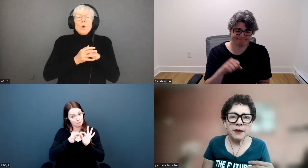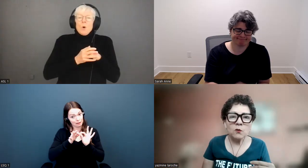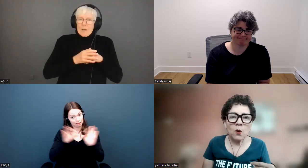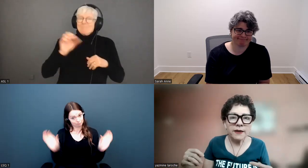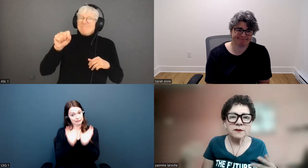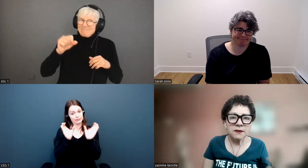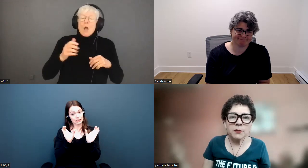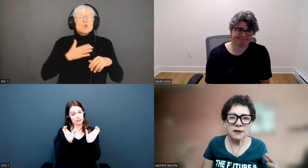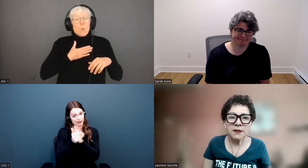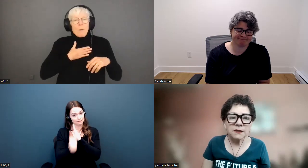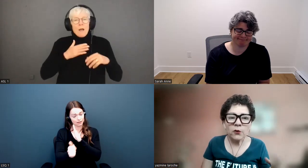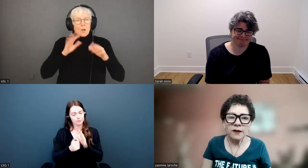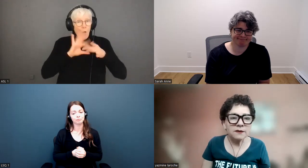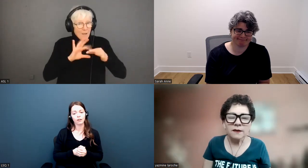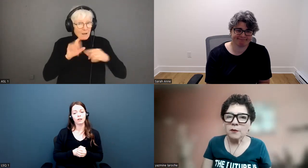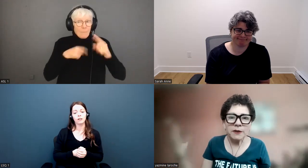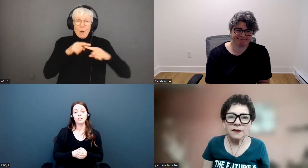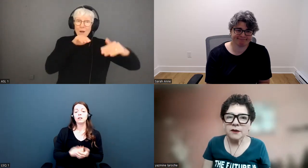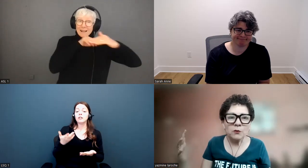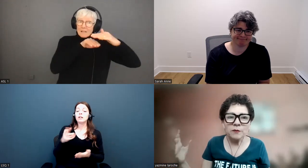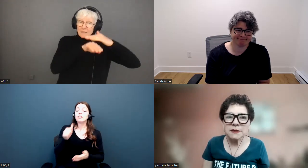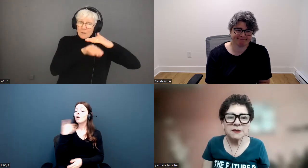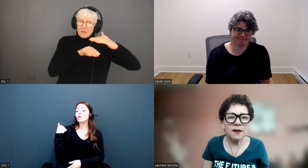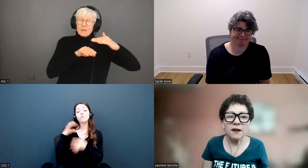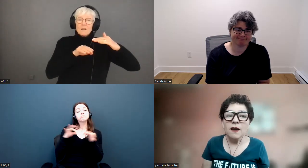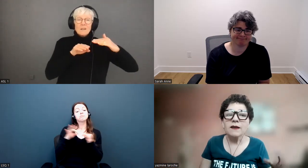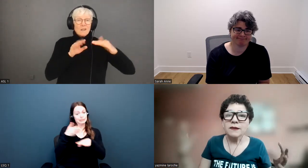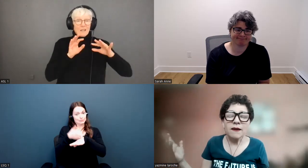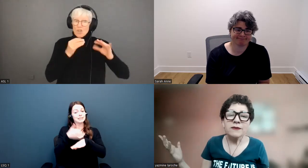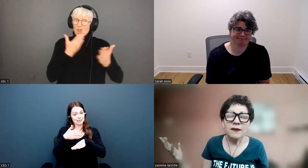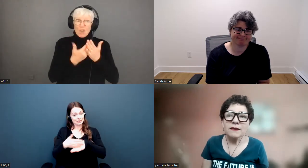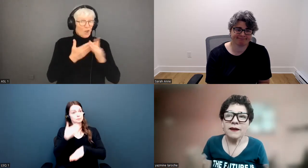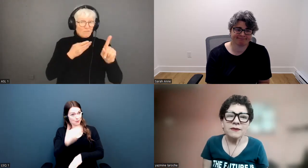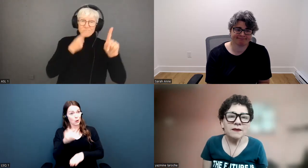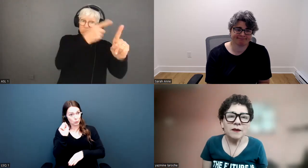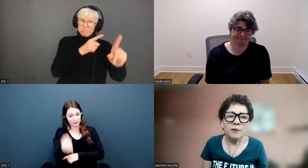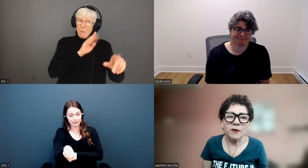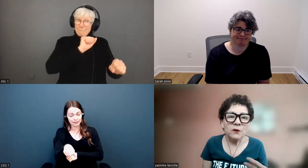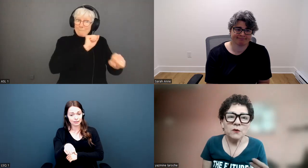about why accessibility is a great you know business line like I think I think you know